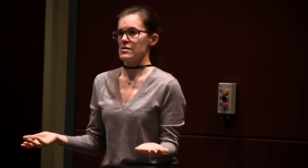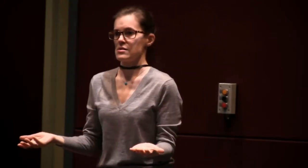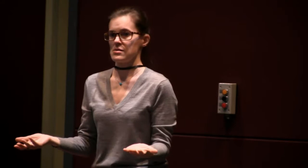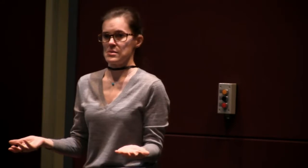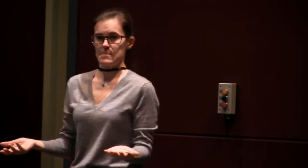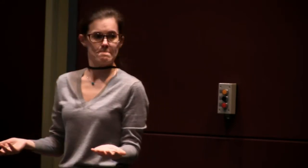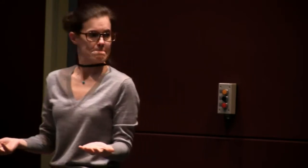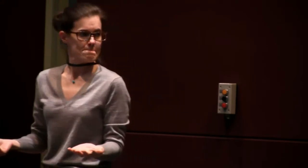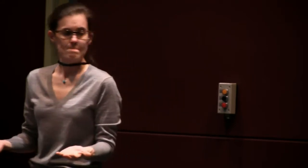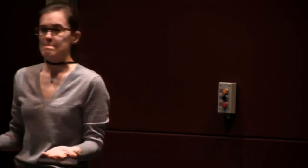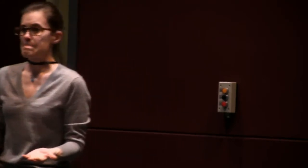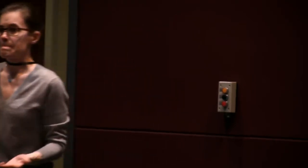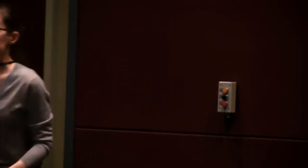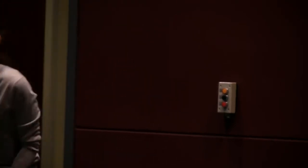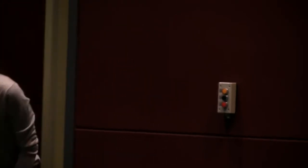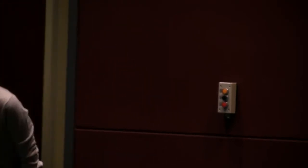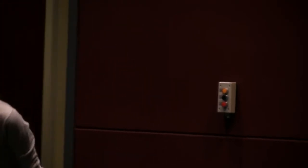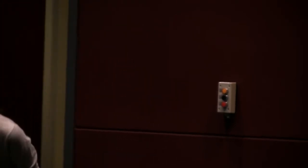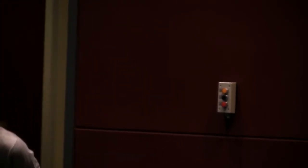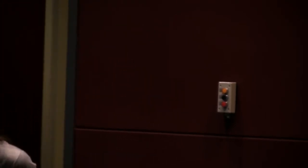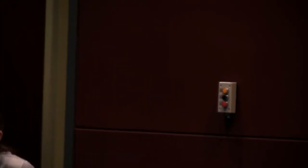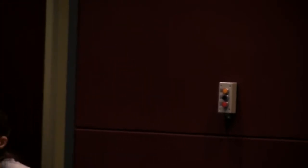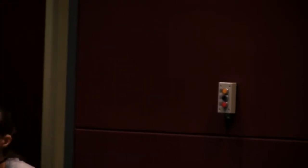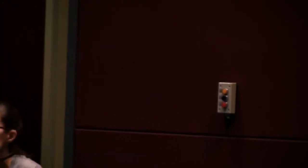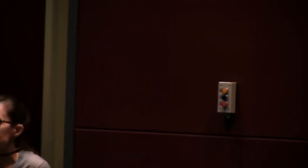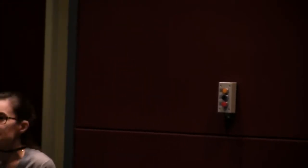until they get to that economic space?